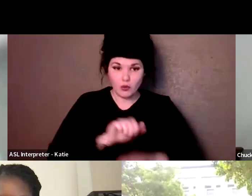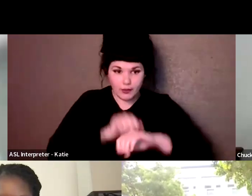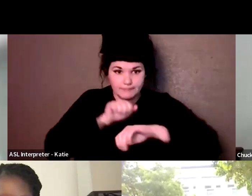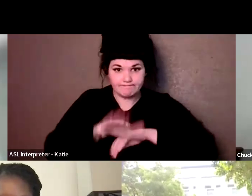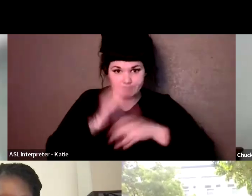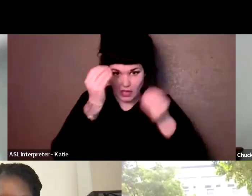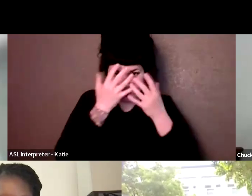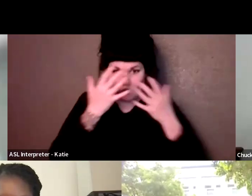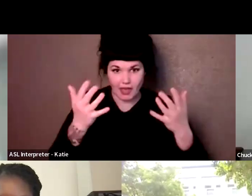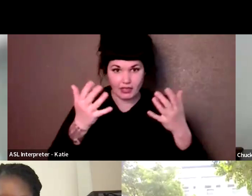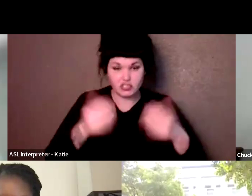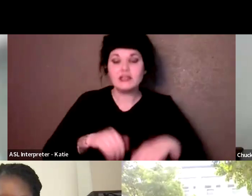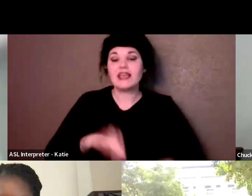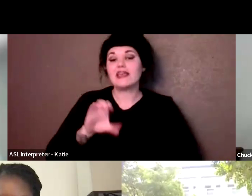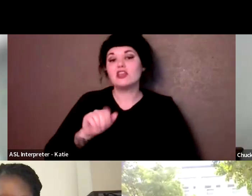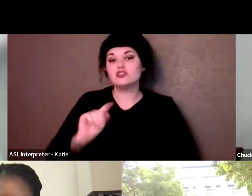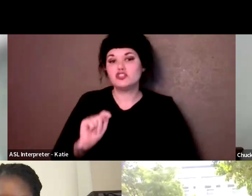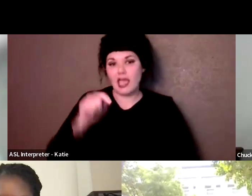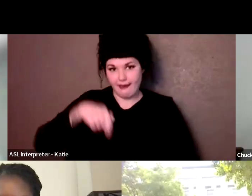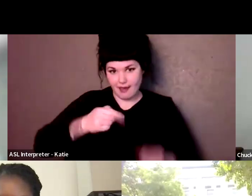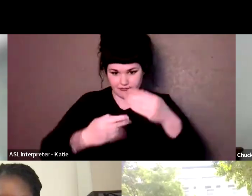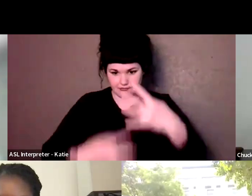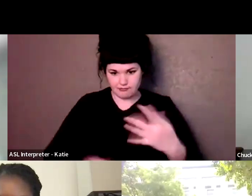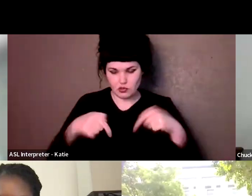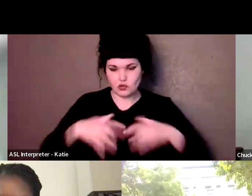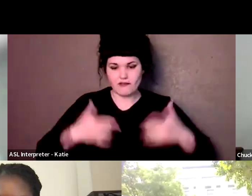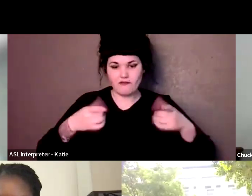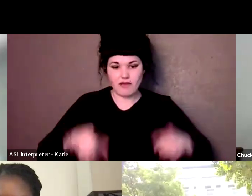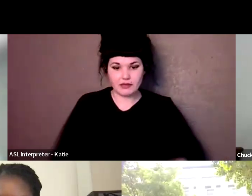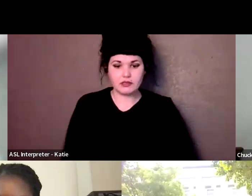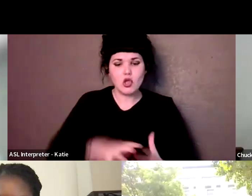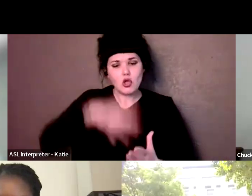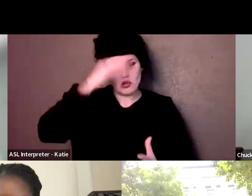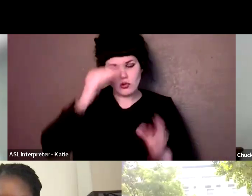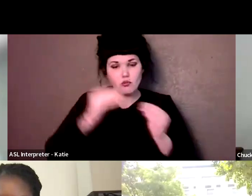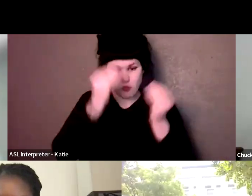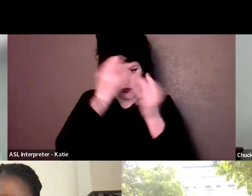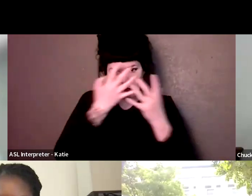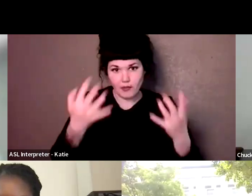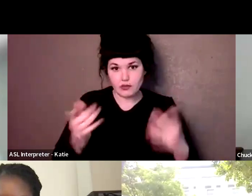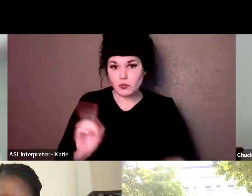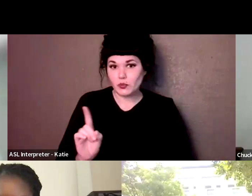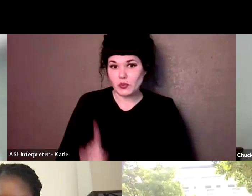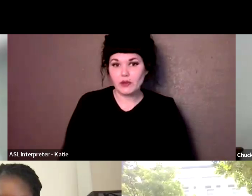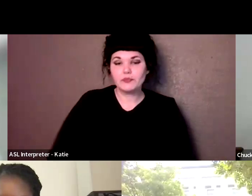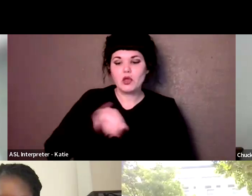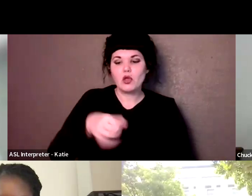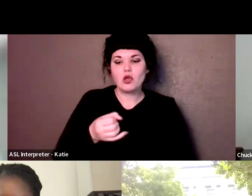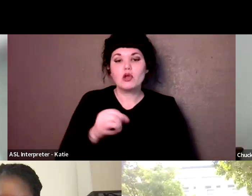Throughout this event, learn more and registration for the program can be found at JoinAllofUs.Org/AAHD.